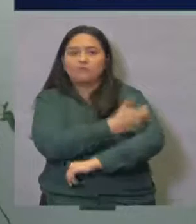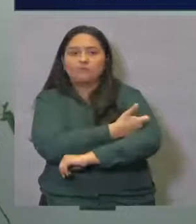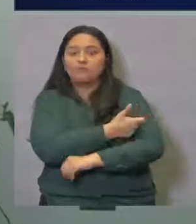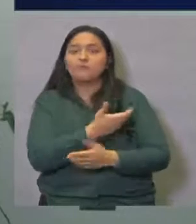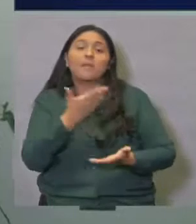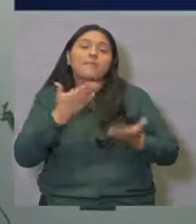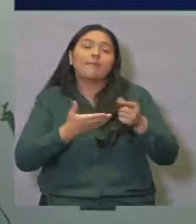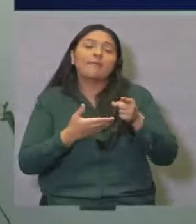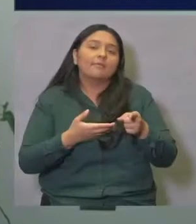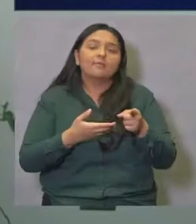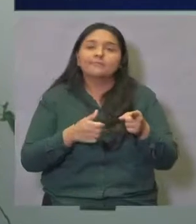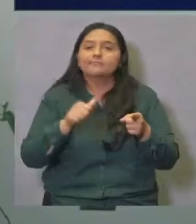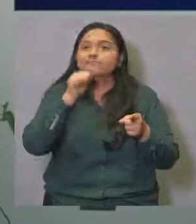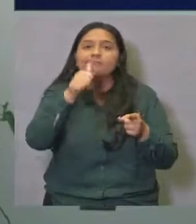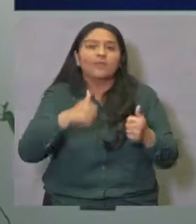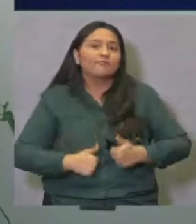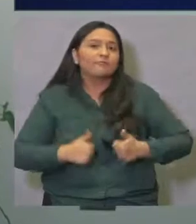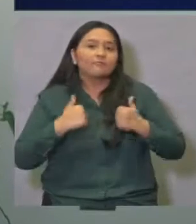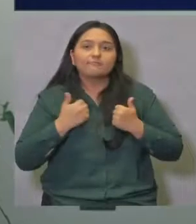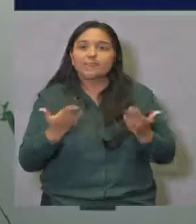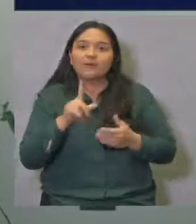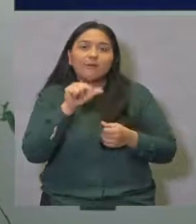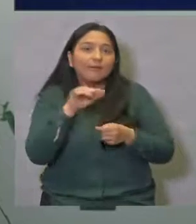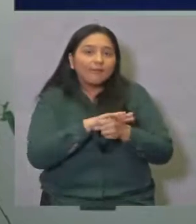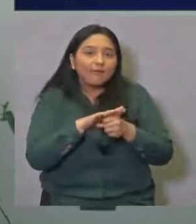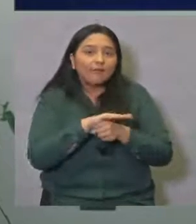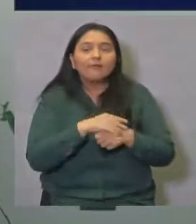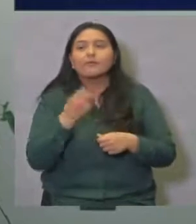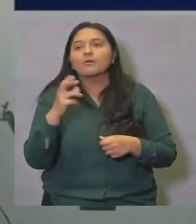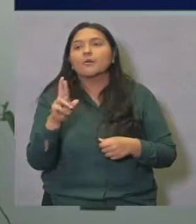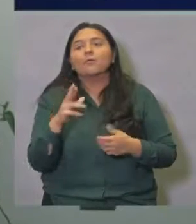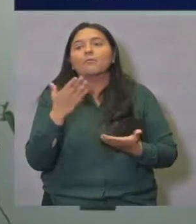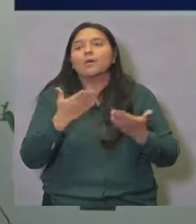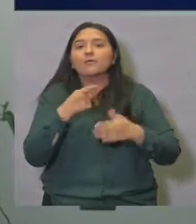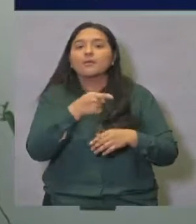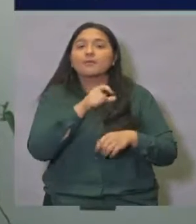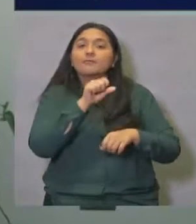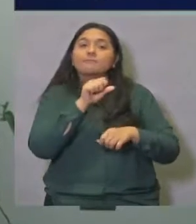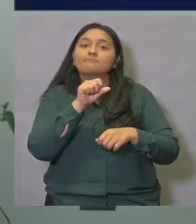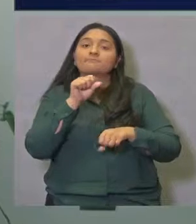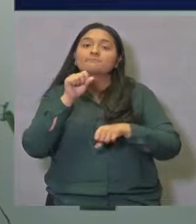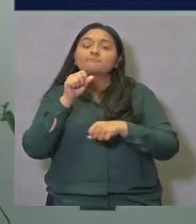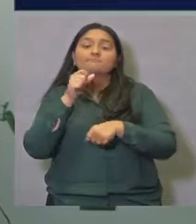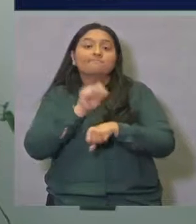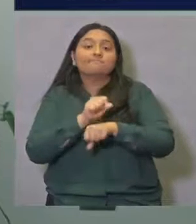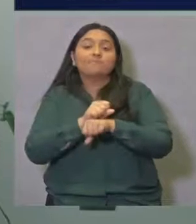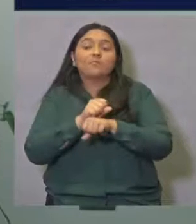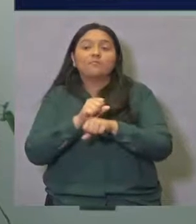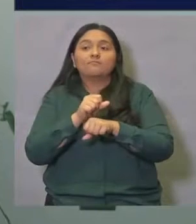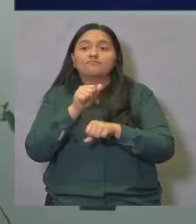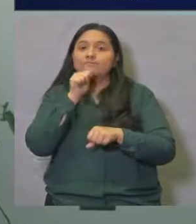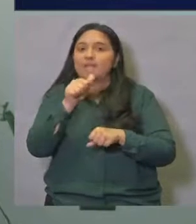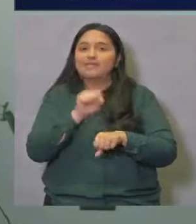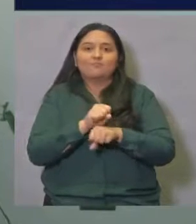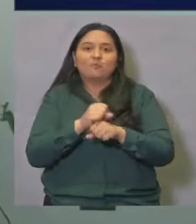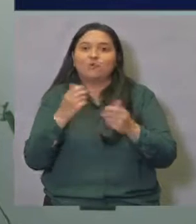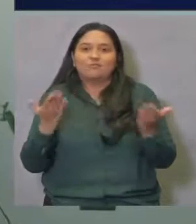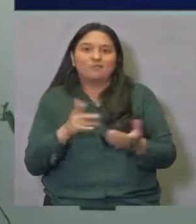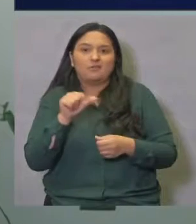, IN WHICH CASE THEY ARE NOT